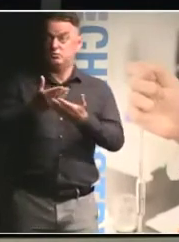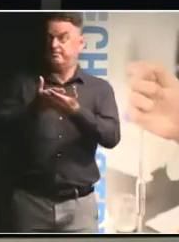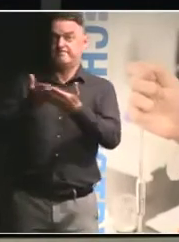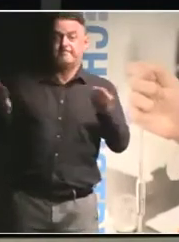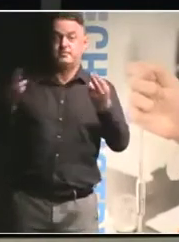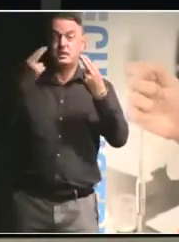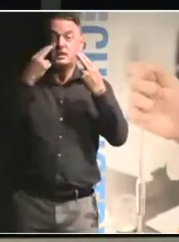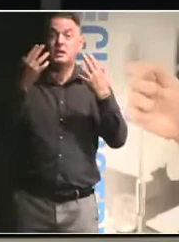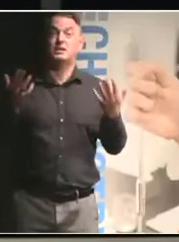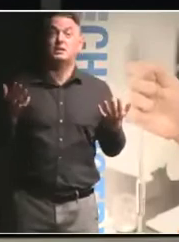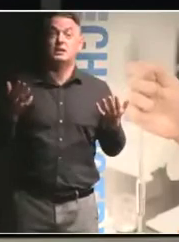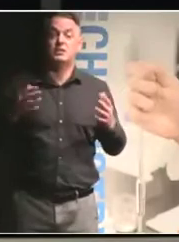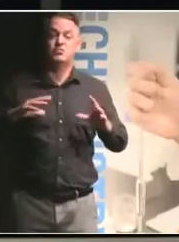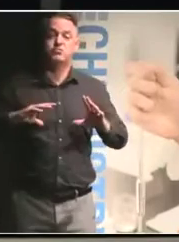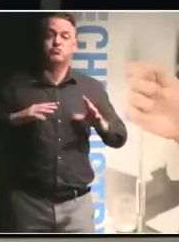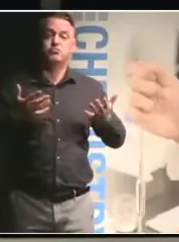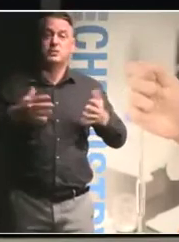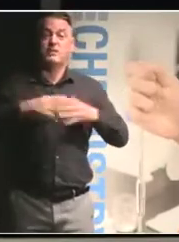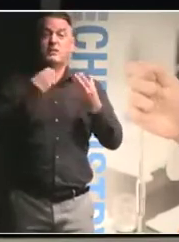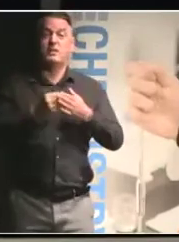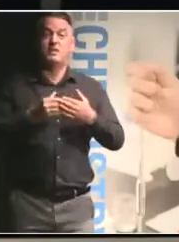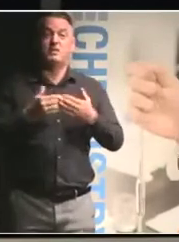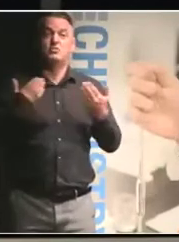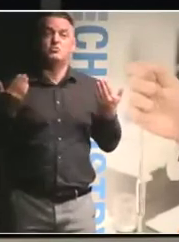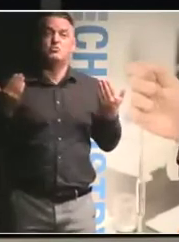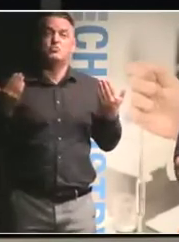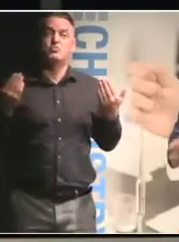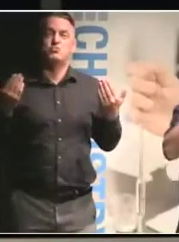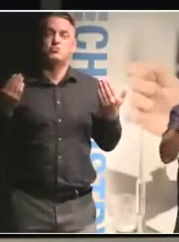everything happens at ambient temperature. Everything happens under room temperature,